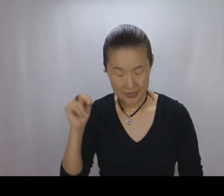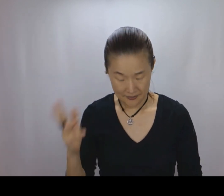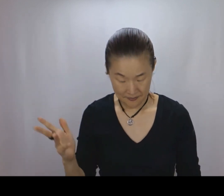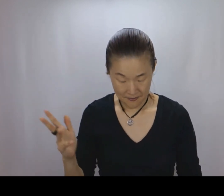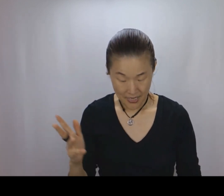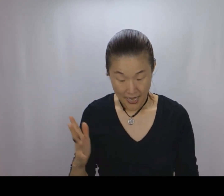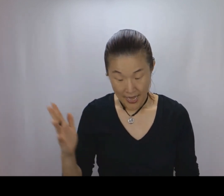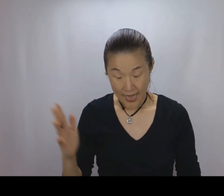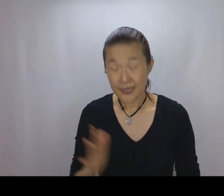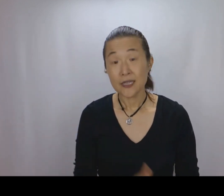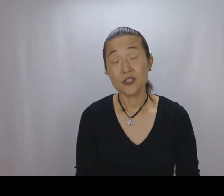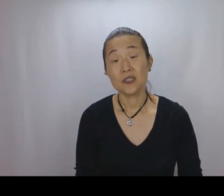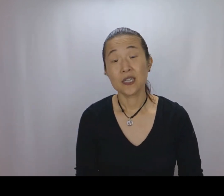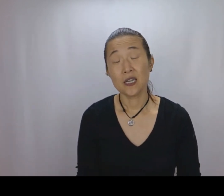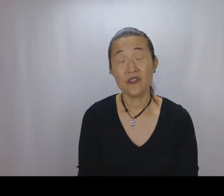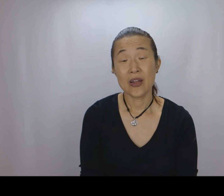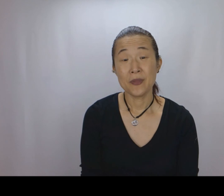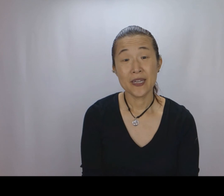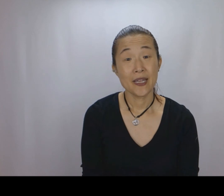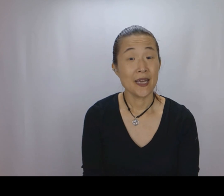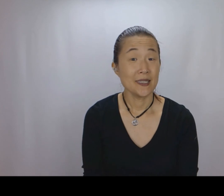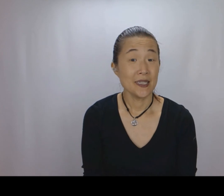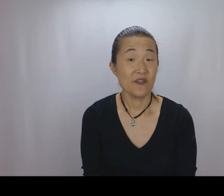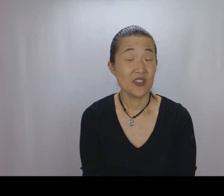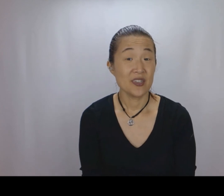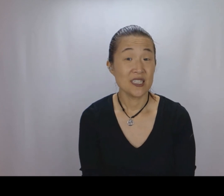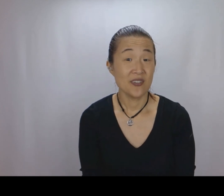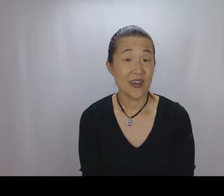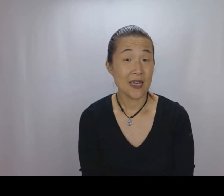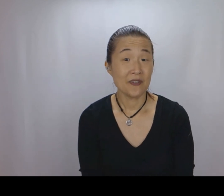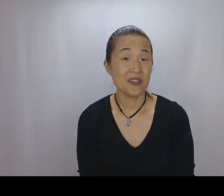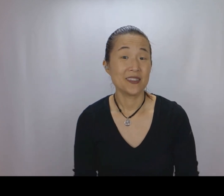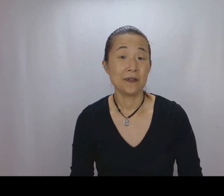And that is your entire family, and that is it for Lesson 5.